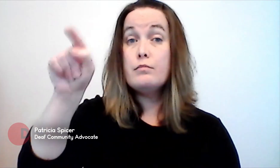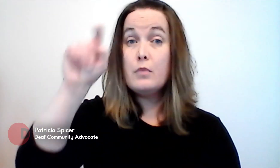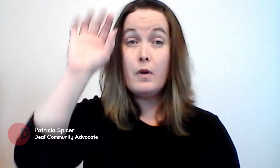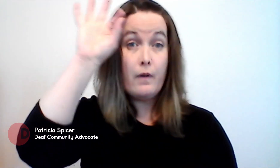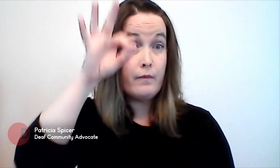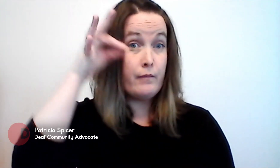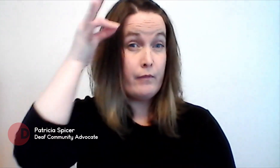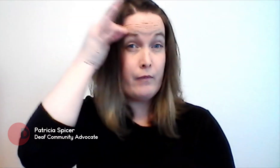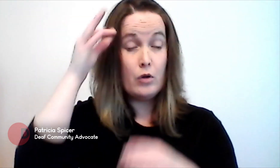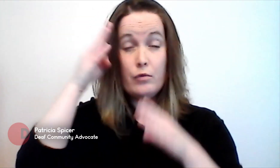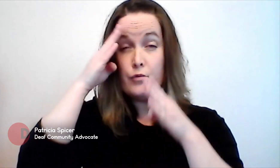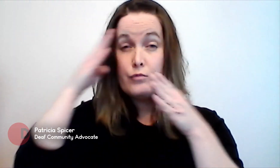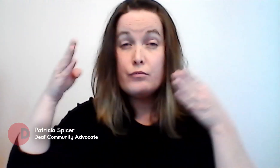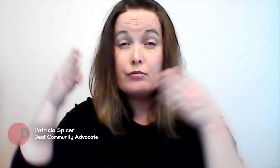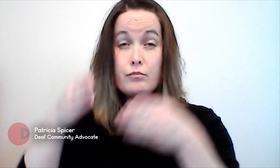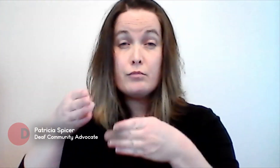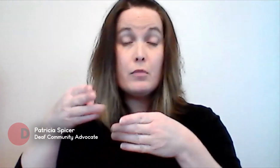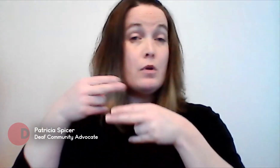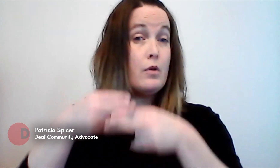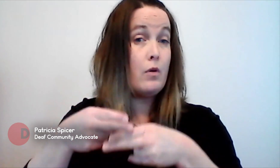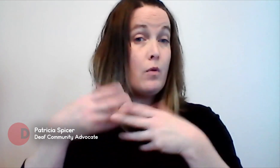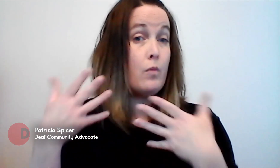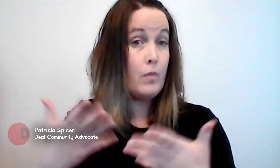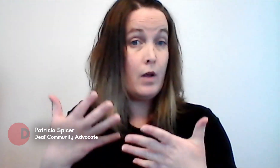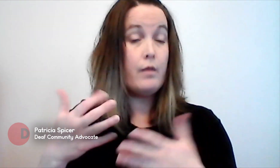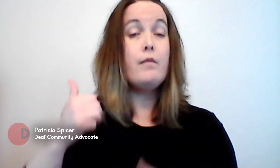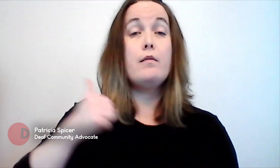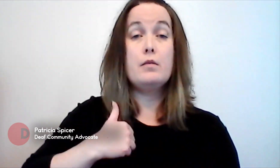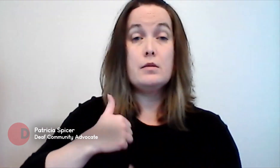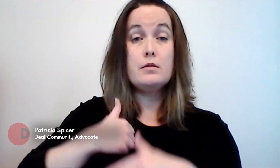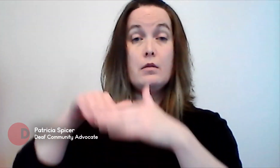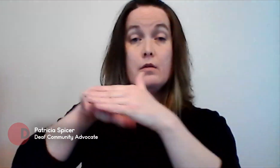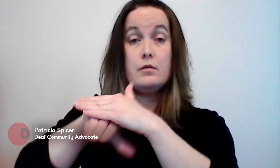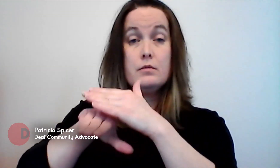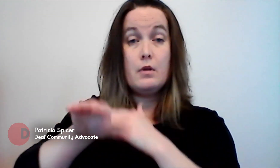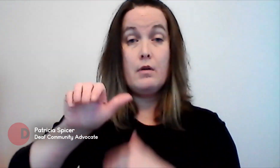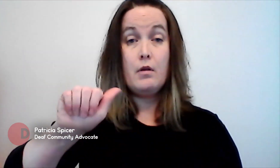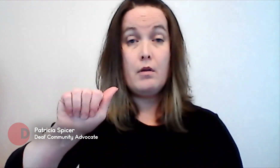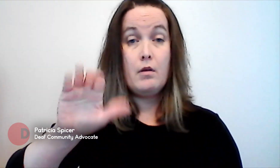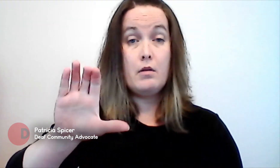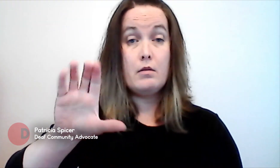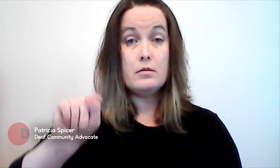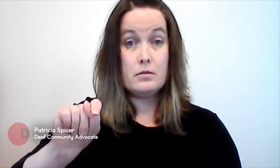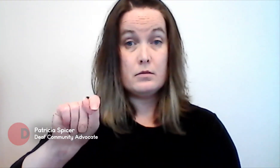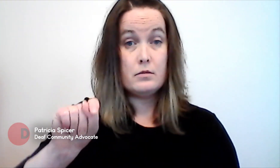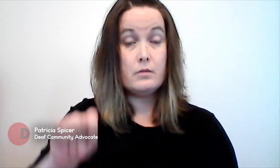[Patricia]: Federal focus is on "Canada Accessibility Act",